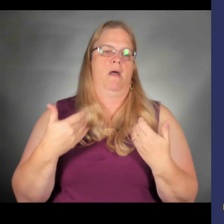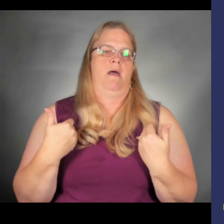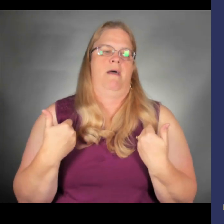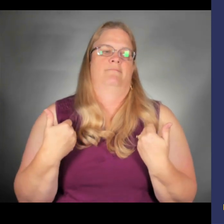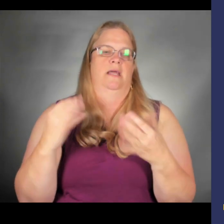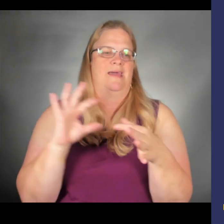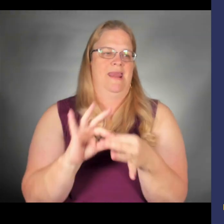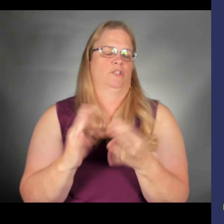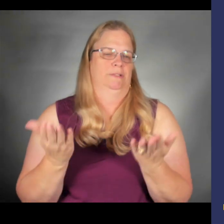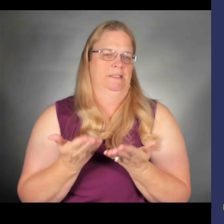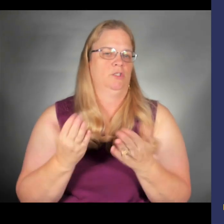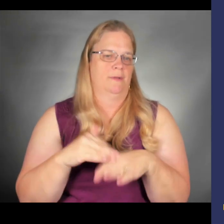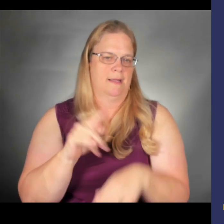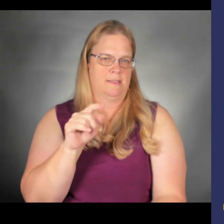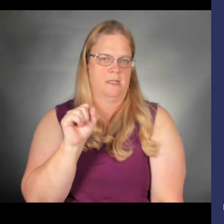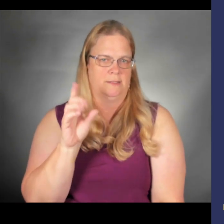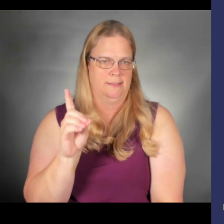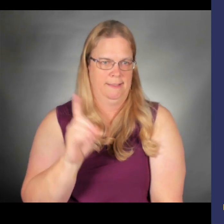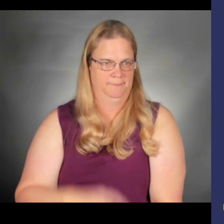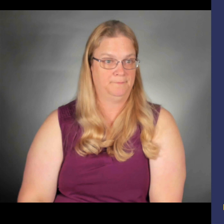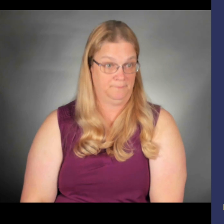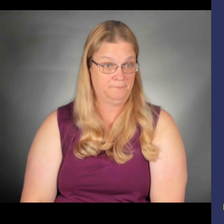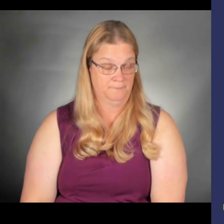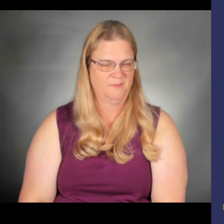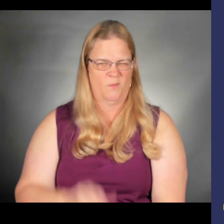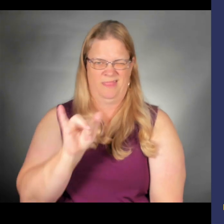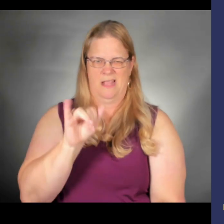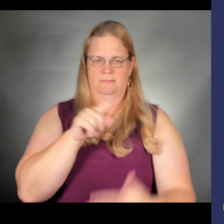it's important that they feel that they have a connection here at school.